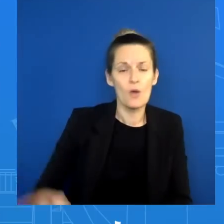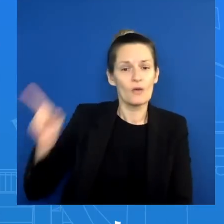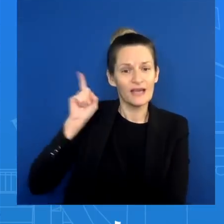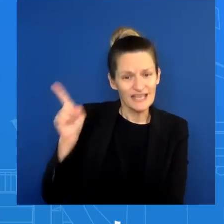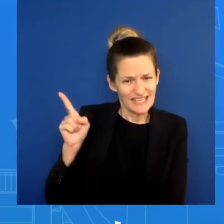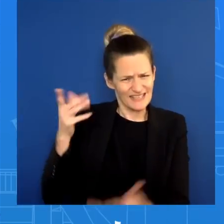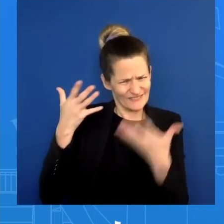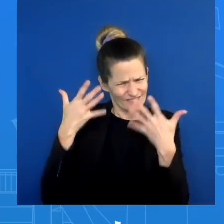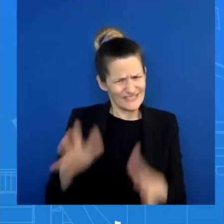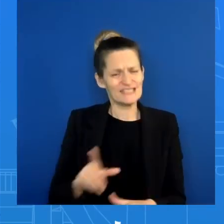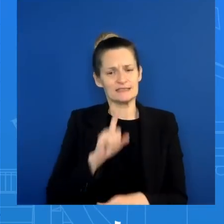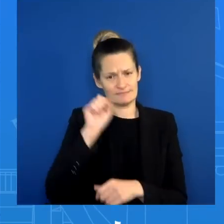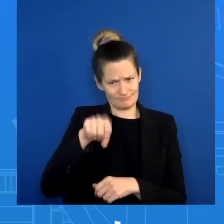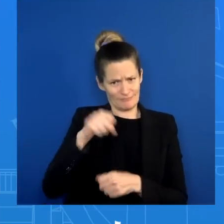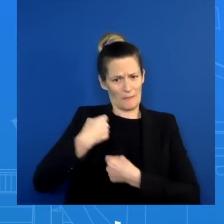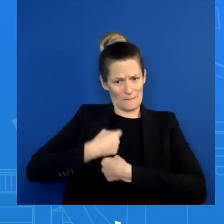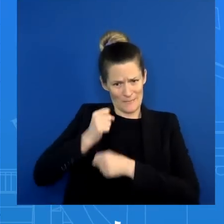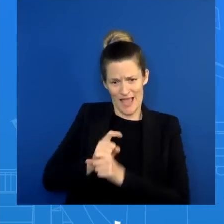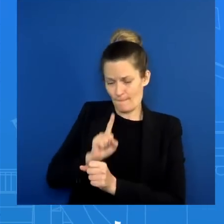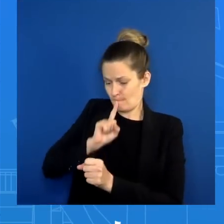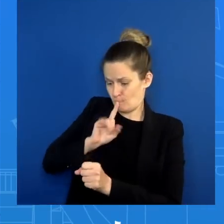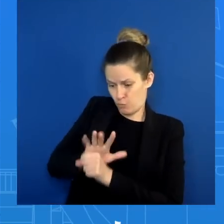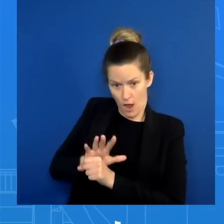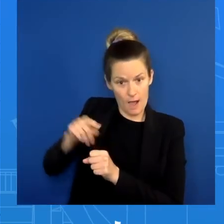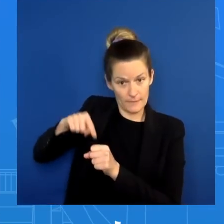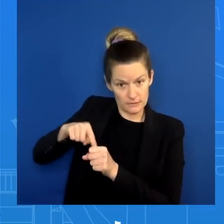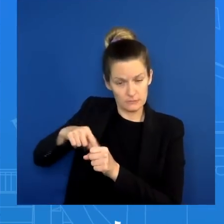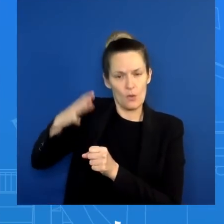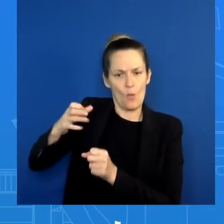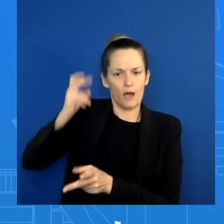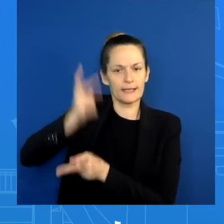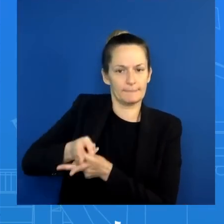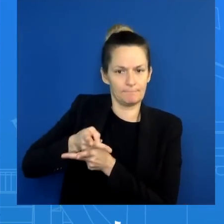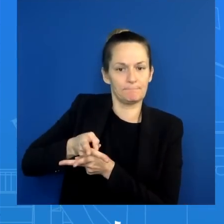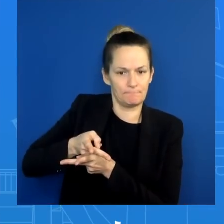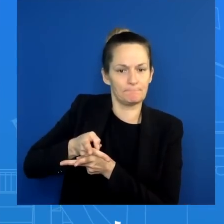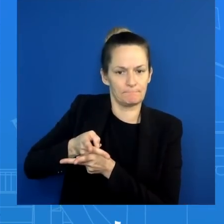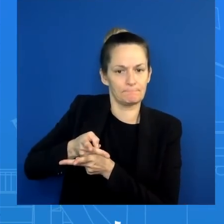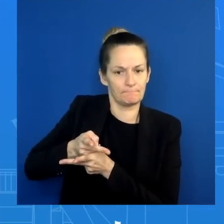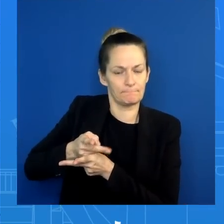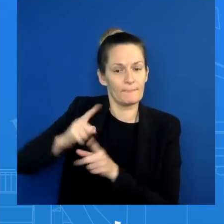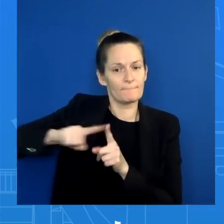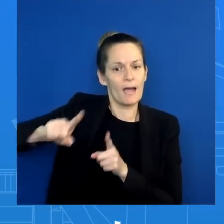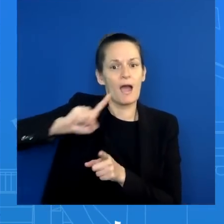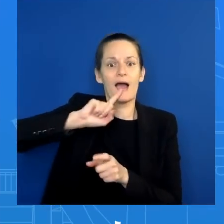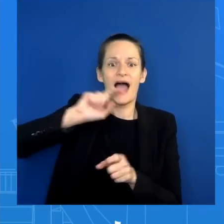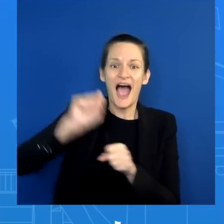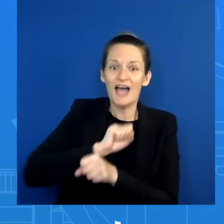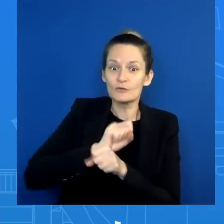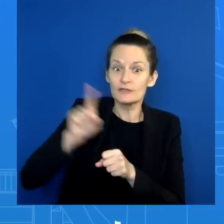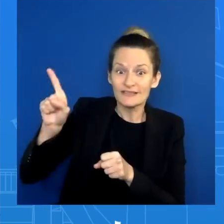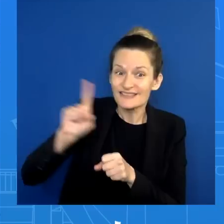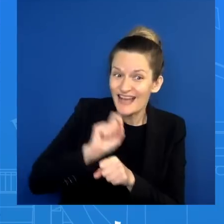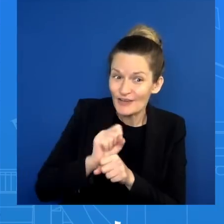And he actually exceeded that promise because of those conversations that he was able to have. Thanks. No problem.